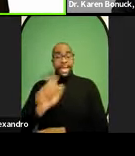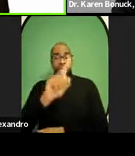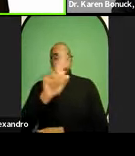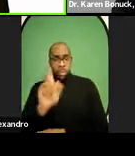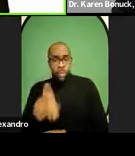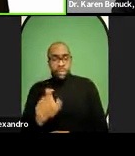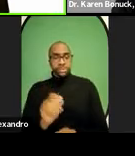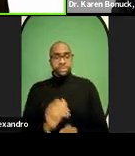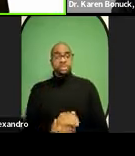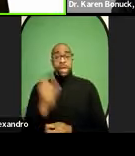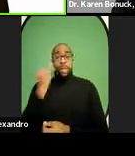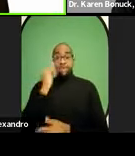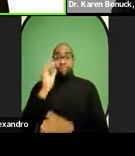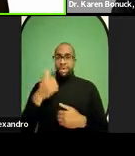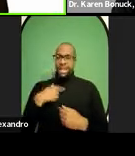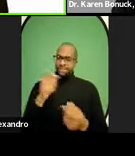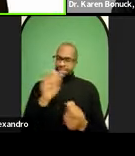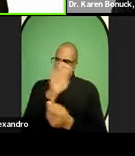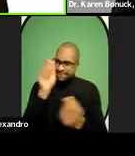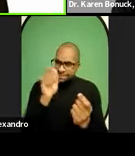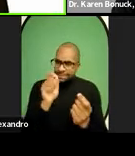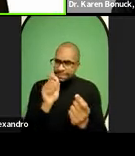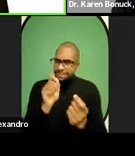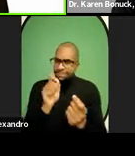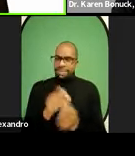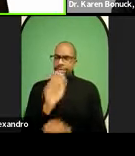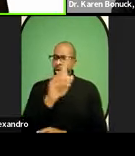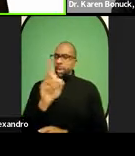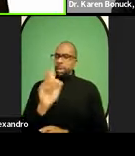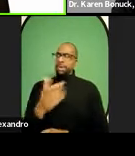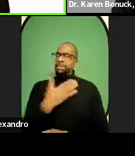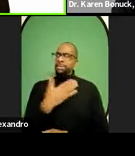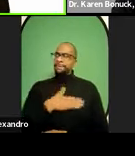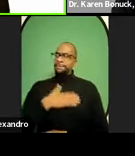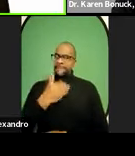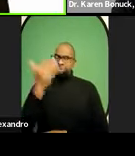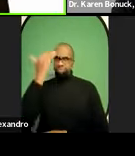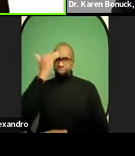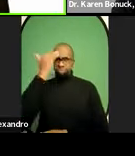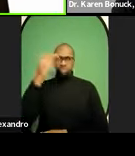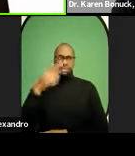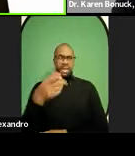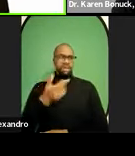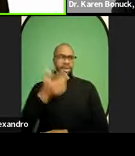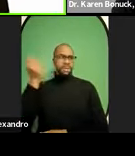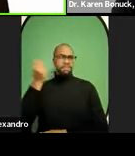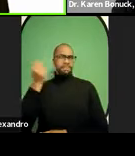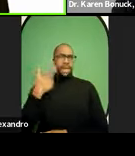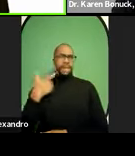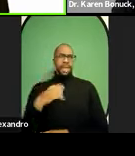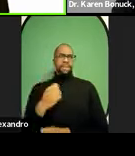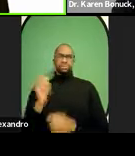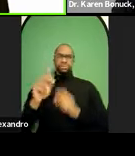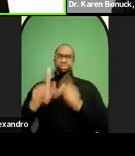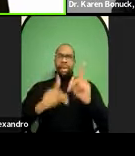questions at. t any time any time. However, with case specific questions However, with case specific questions and for the sake of privacy please remember that this is a public forum and. we are